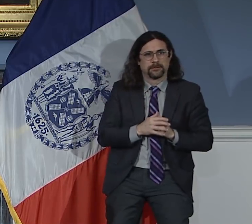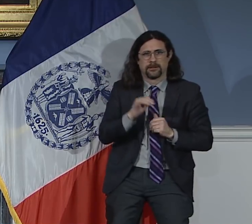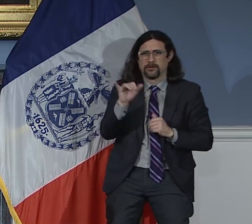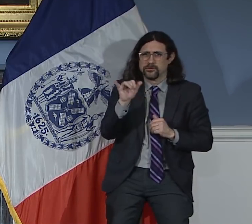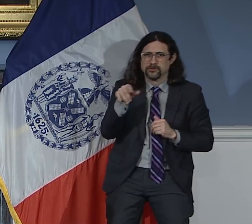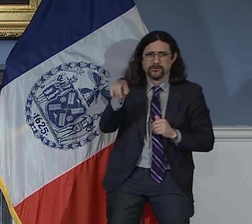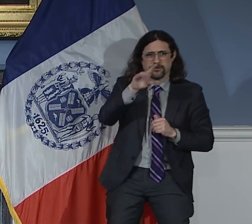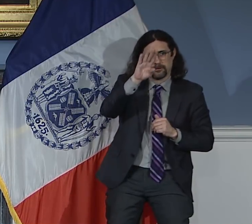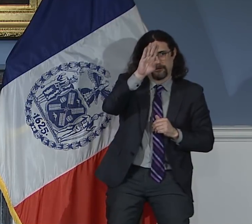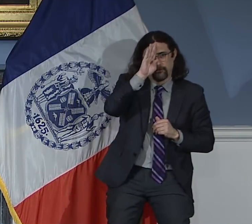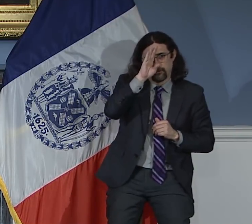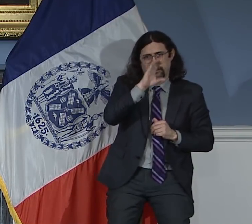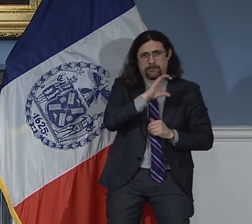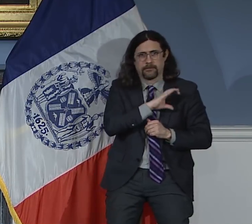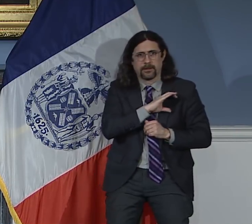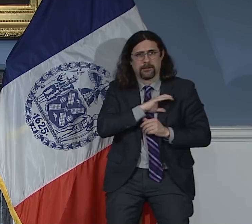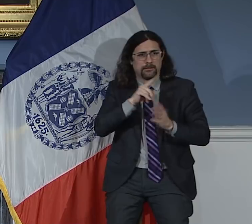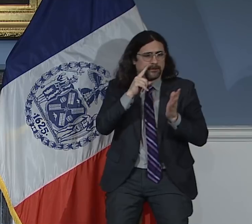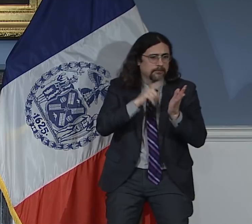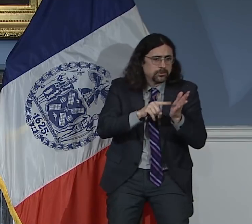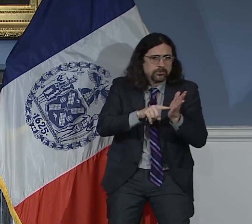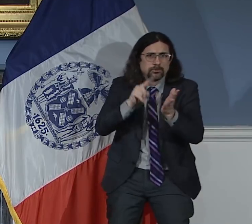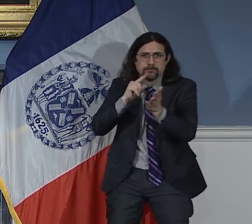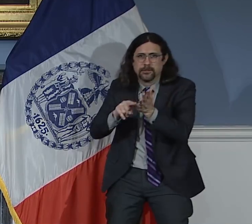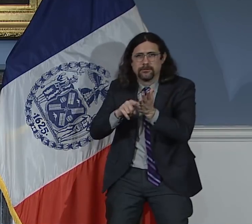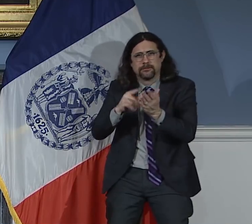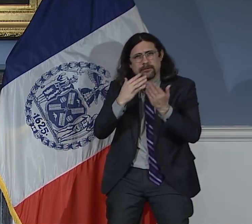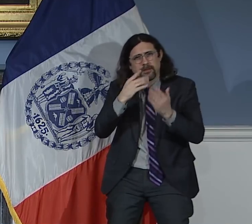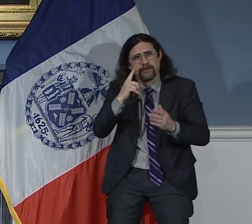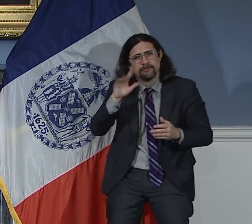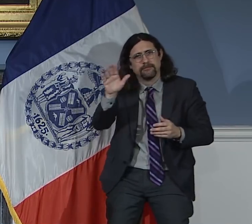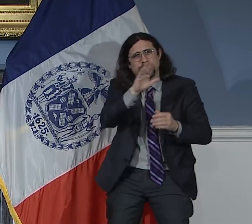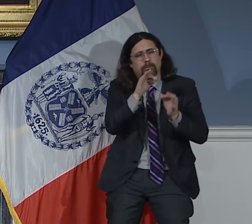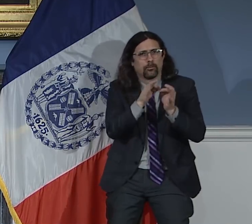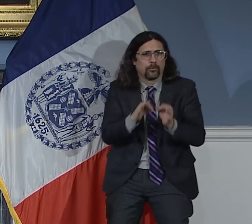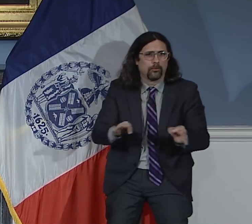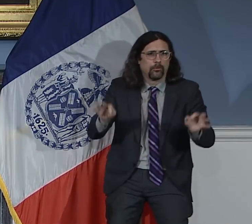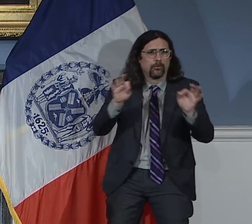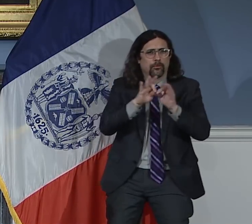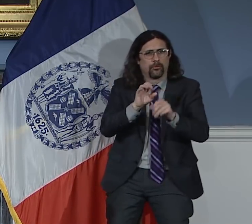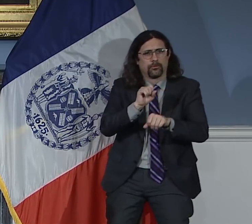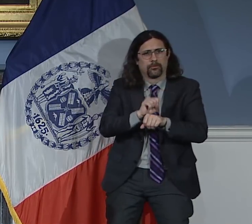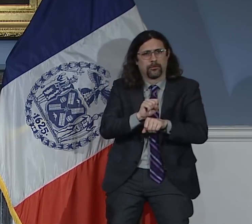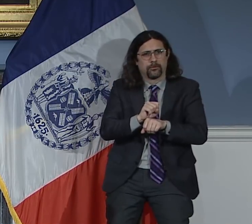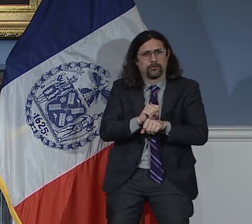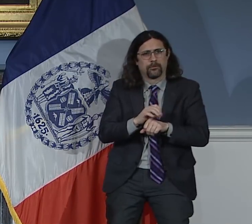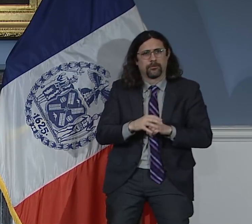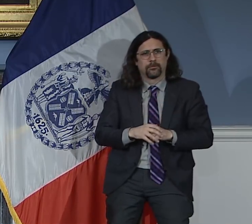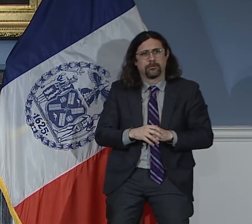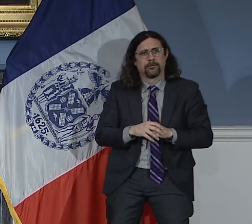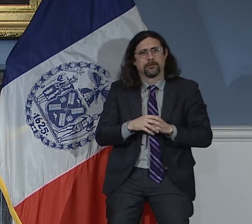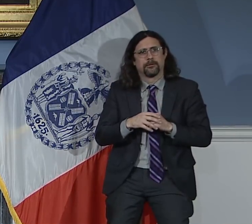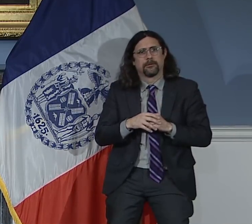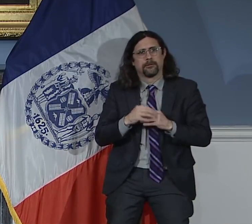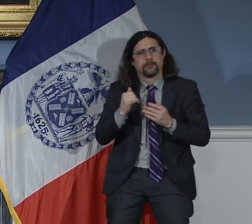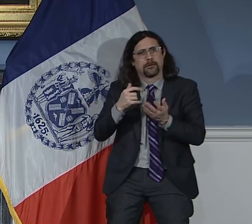I WANT TO THANK THEM ALL. ON LETECMOMUTG,IN